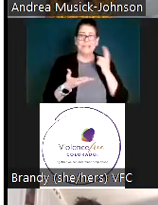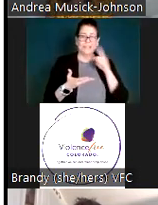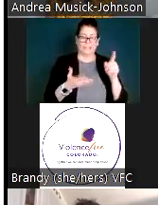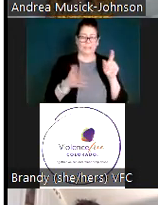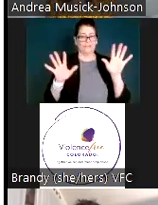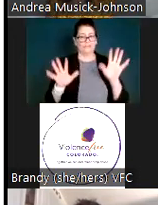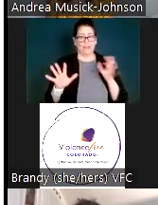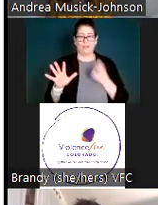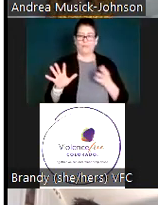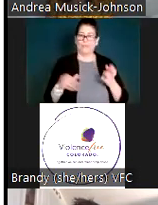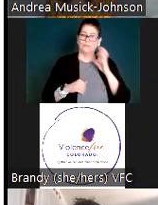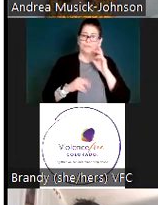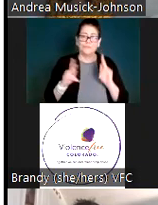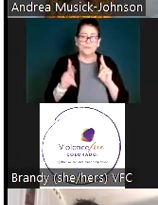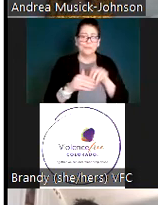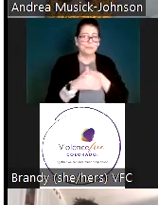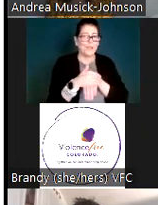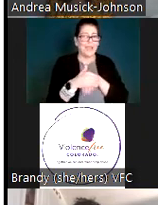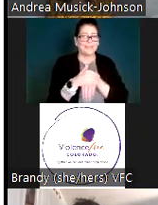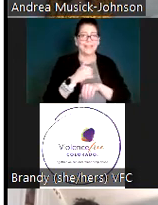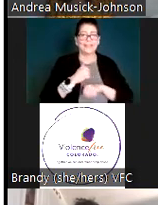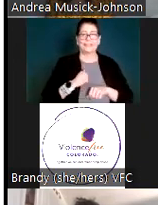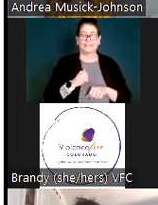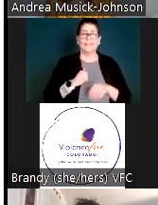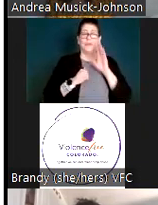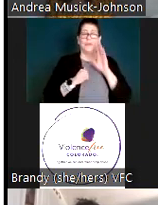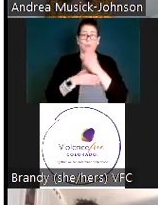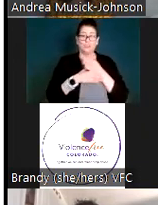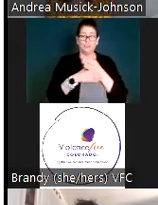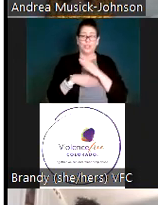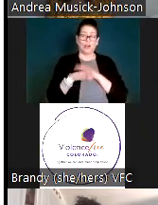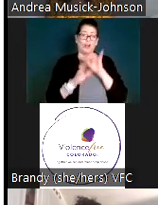for folxs to be able to access. We will share it on our YouTube channel and make sure everybody